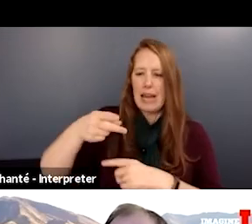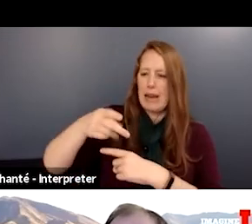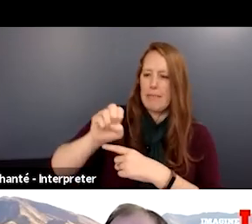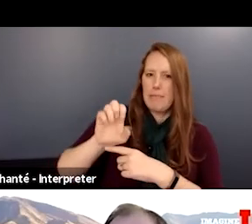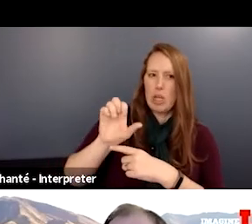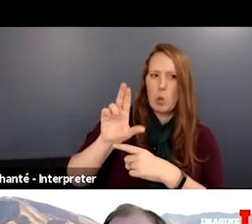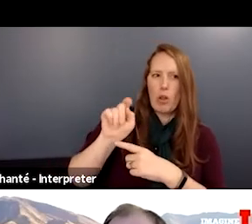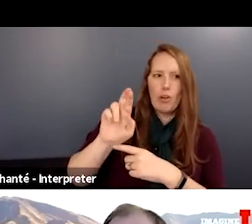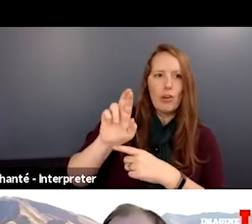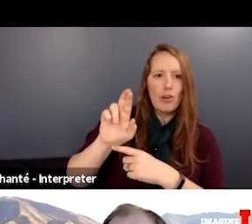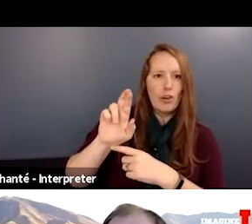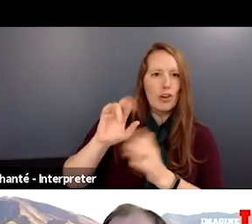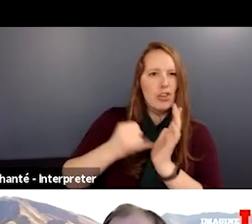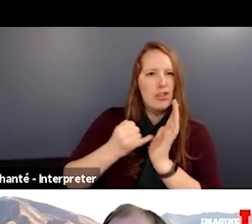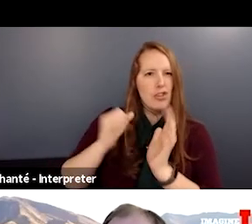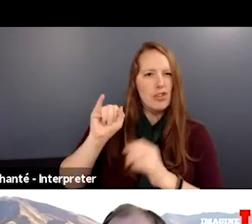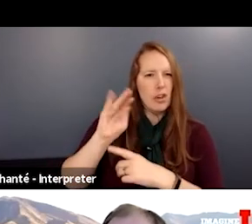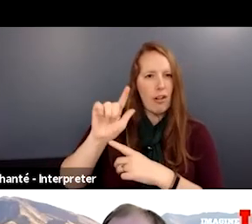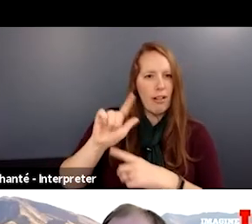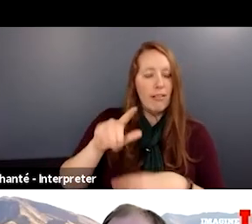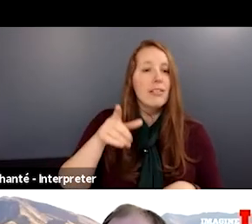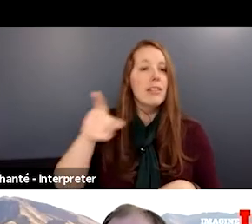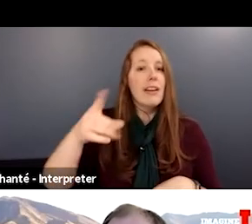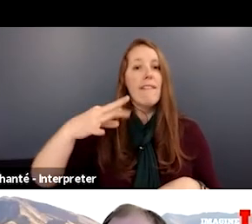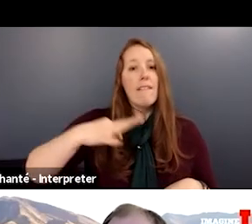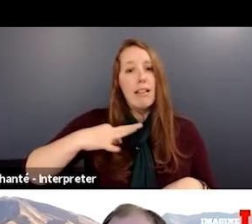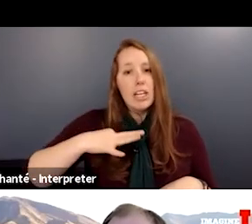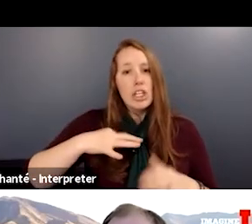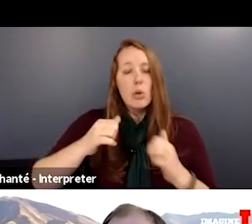and volunteers with the Community Writing Center, and works with English language learners.